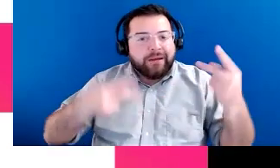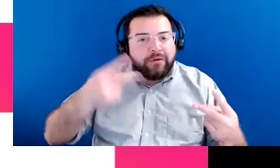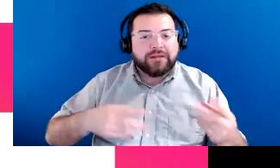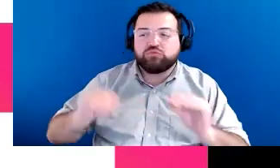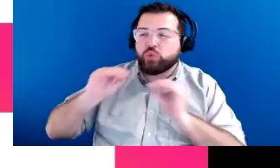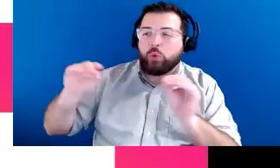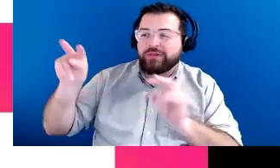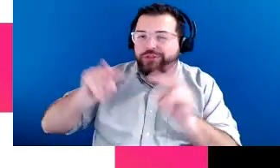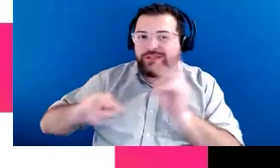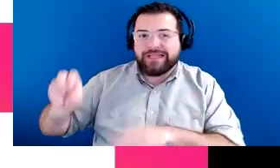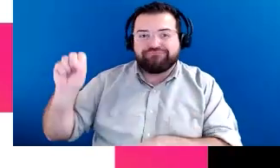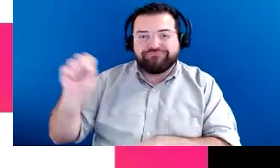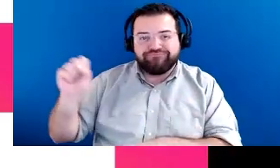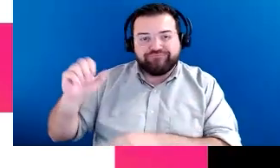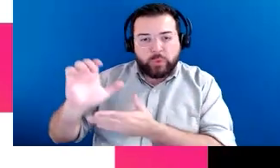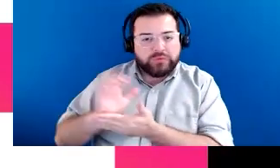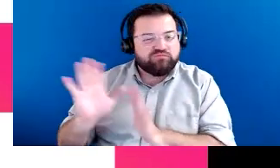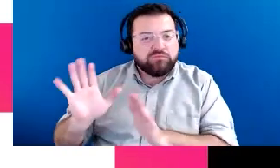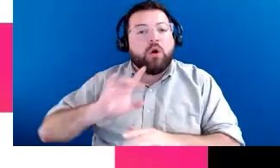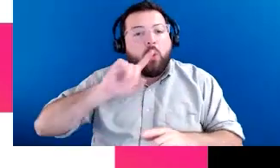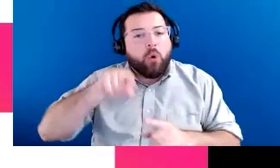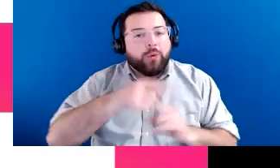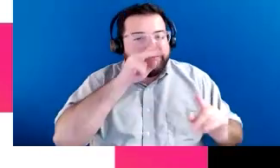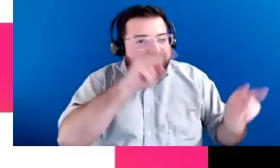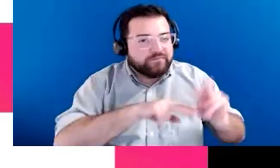It was all just fully online, asynchronous.